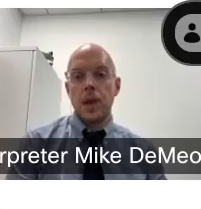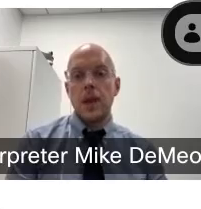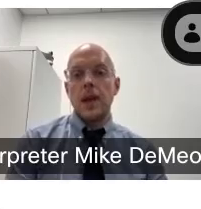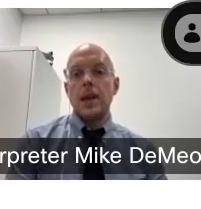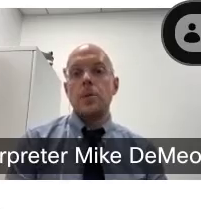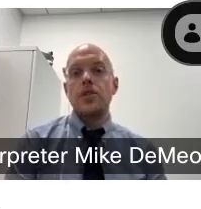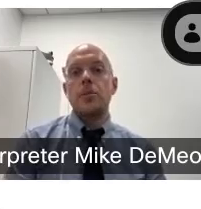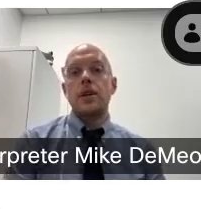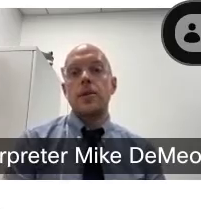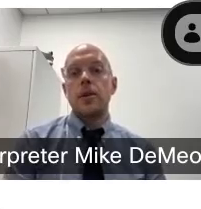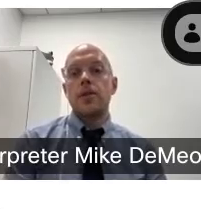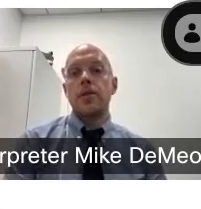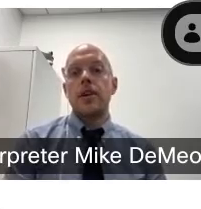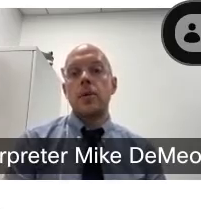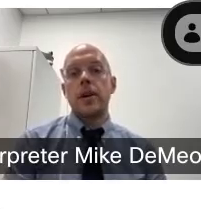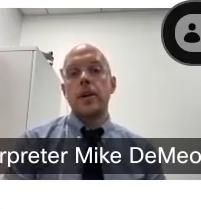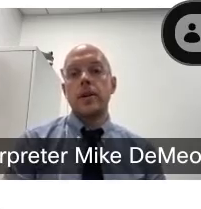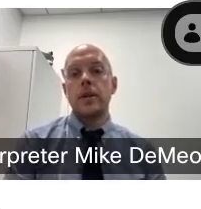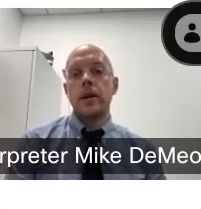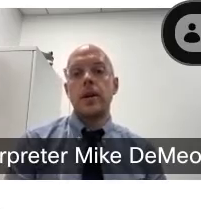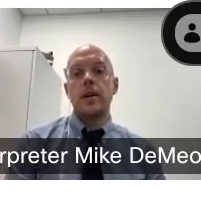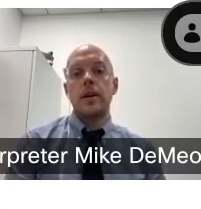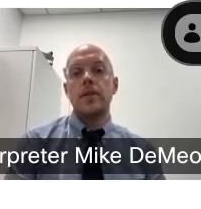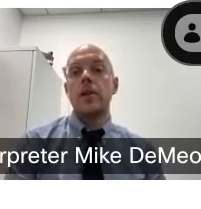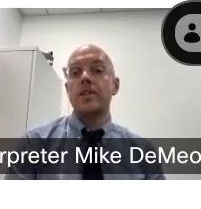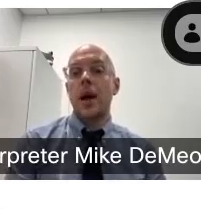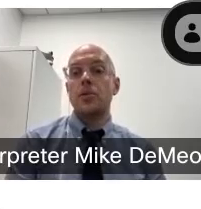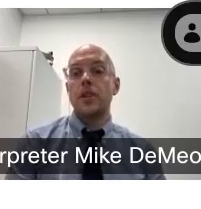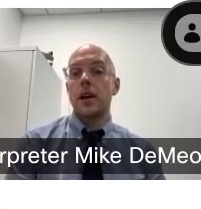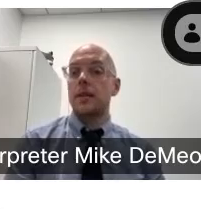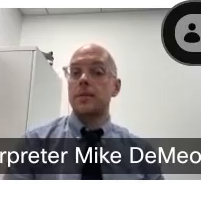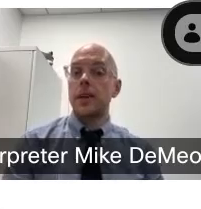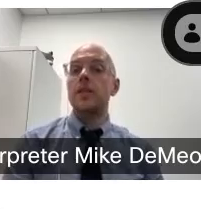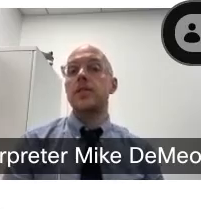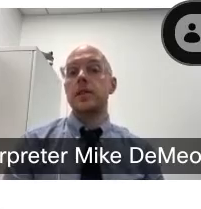Now, I'm sure many of you are very aware, of closed captioning on television,